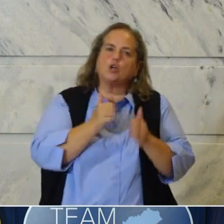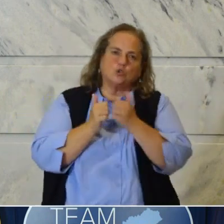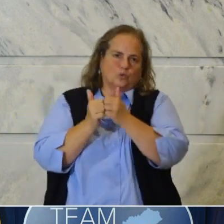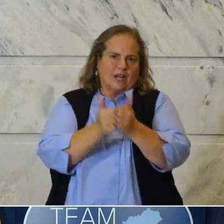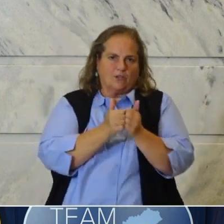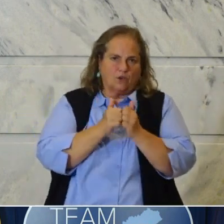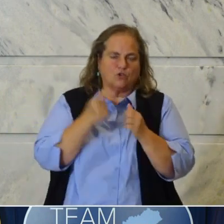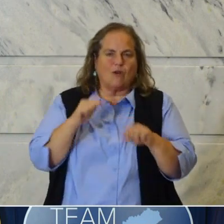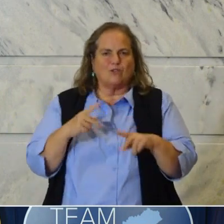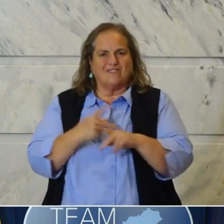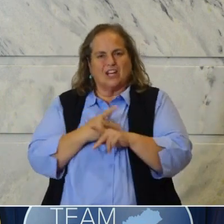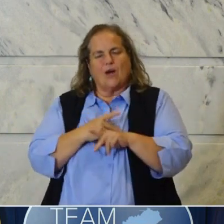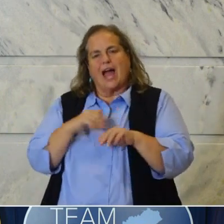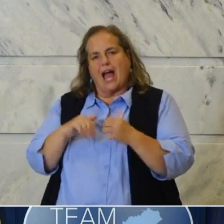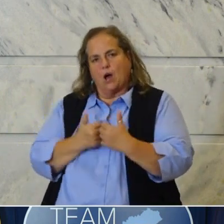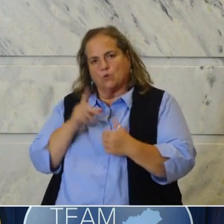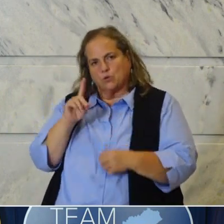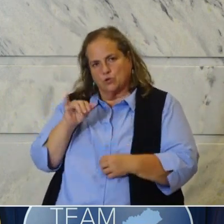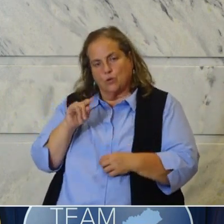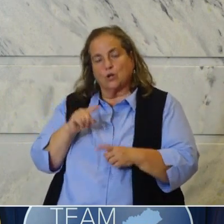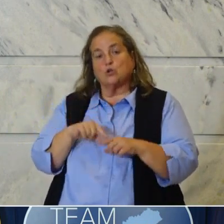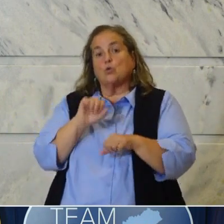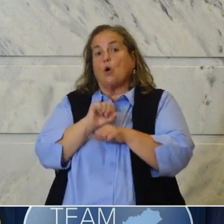path through this mess, and we're gonna work with you and we're going to come